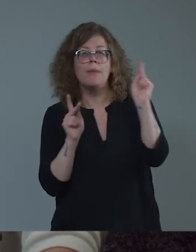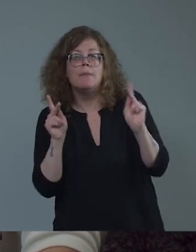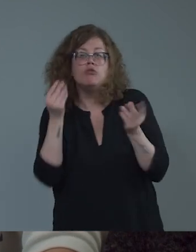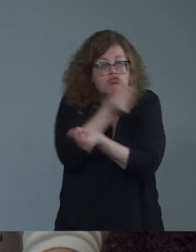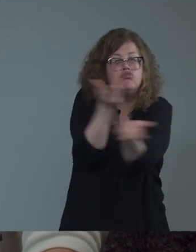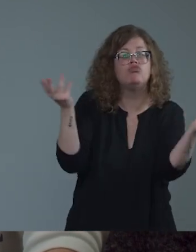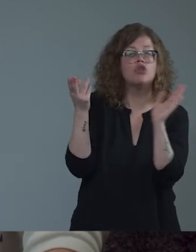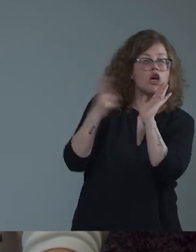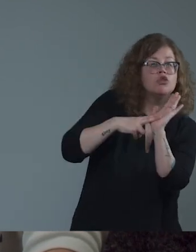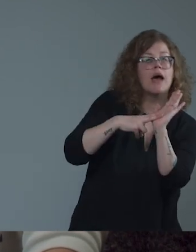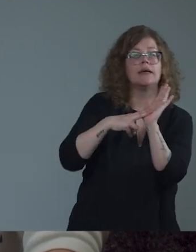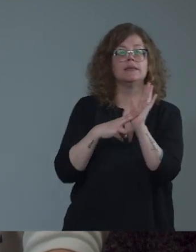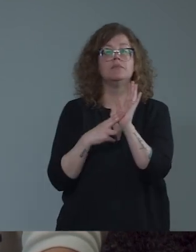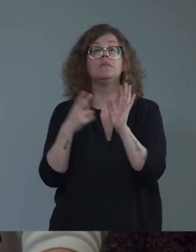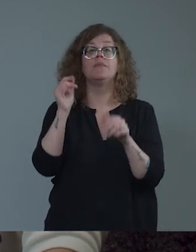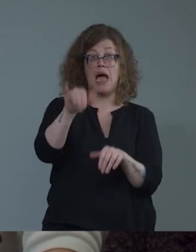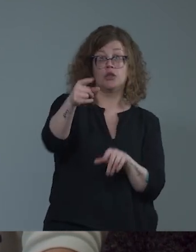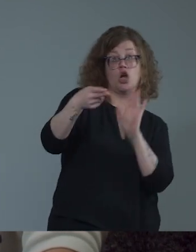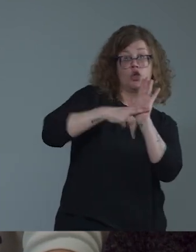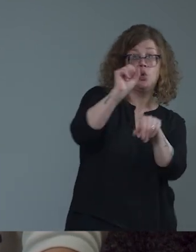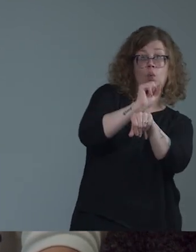bigger projects don't come unless people can trust you with the money, the time,